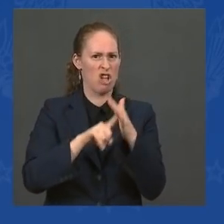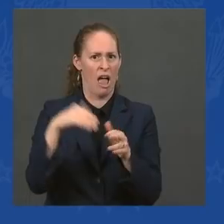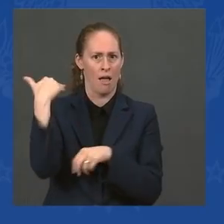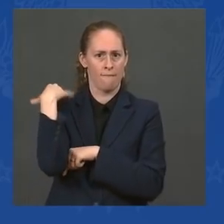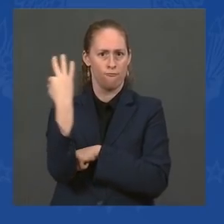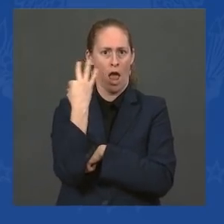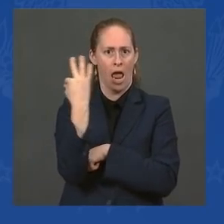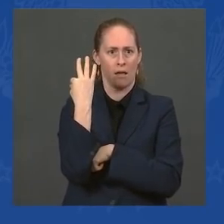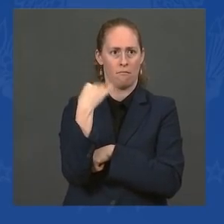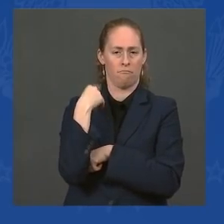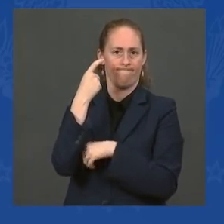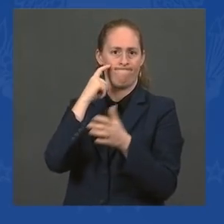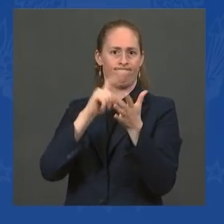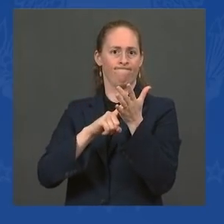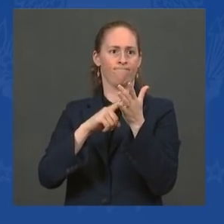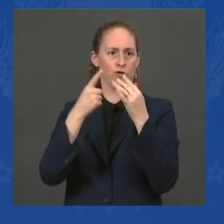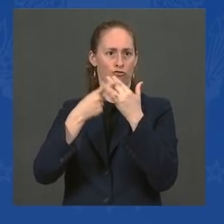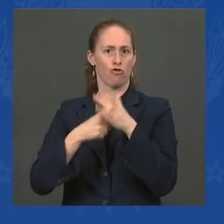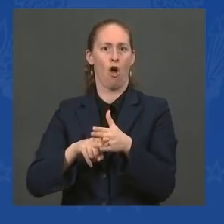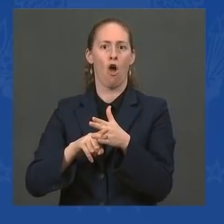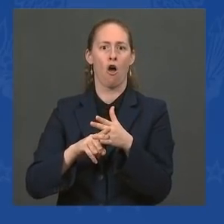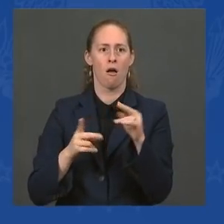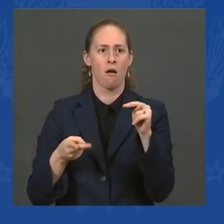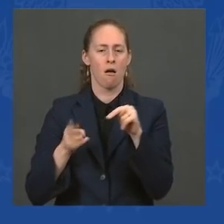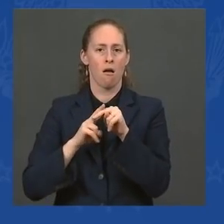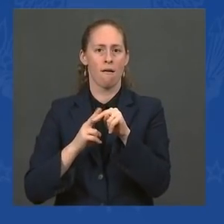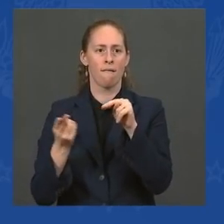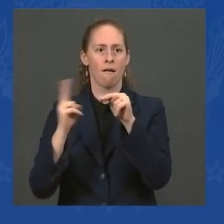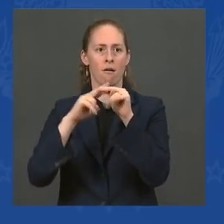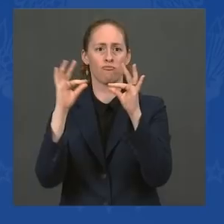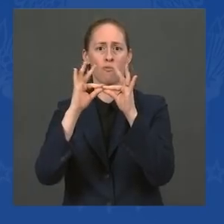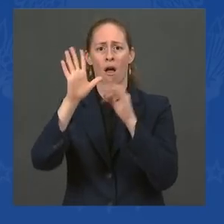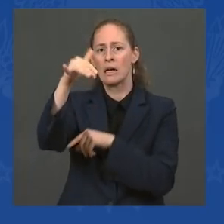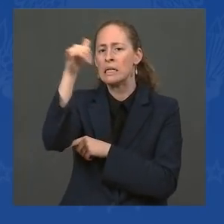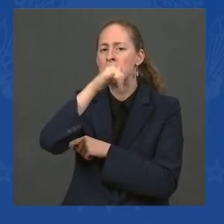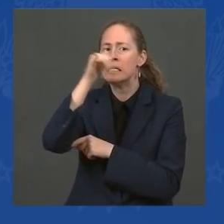America certainly cannot default on the debt because the U.S. Treasury market